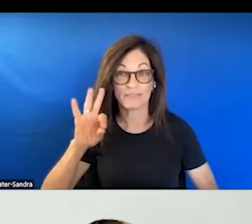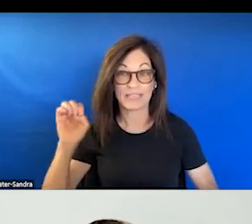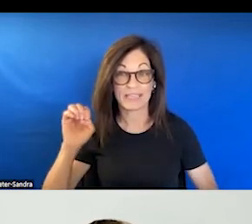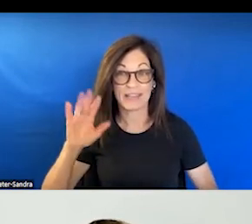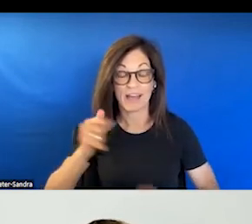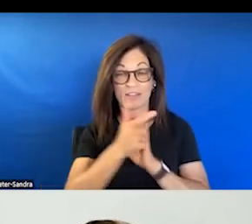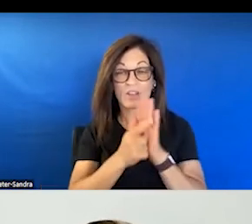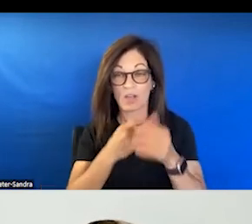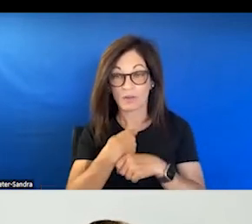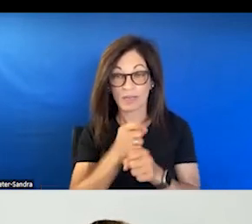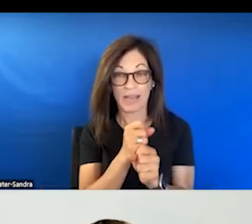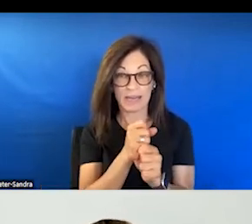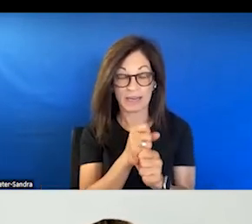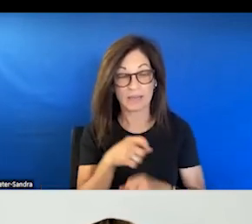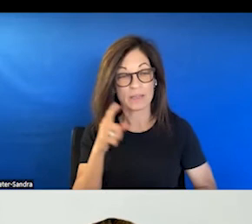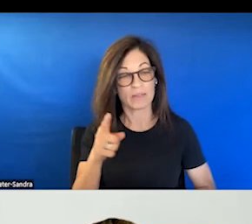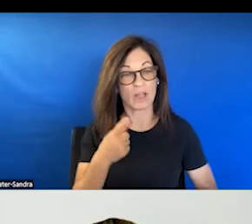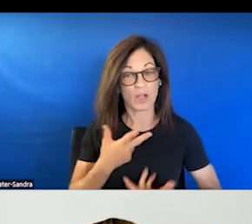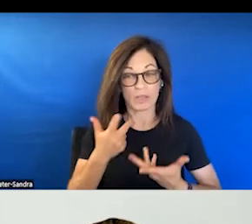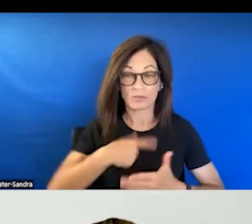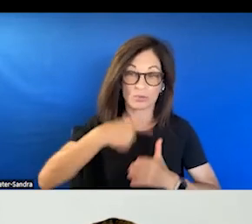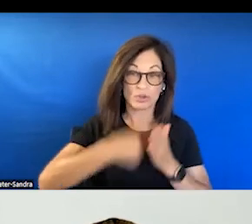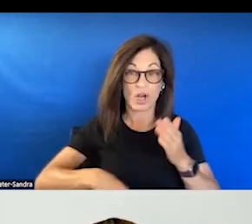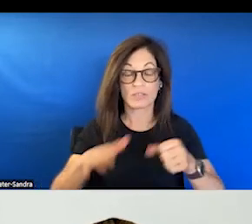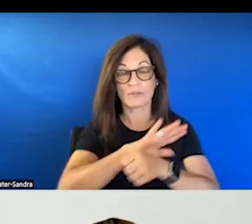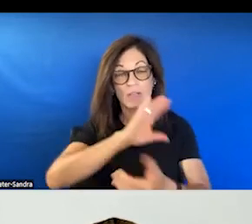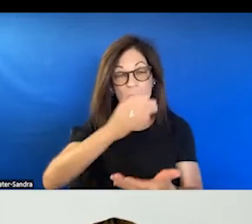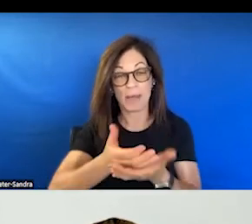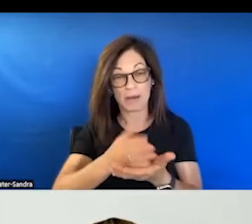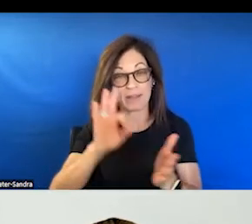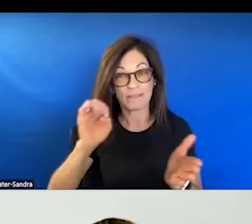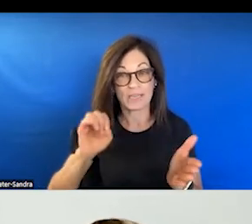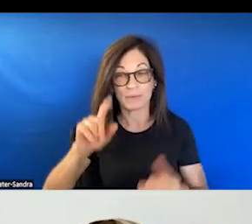LOOKING AT, TO ACTUALLY CHARGE THE FULL ALL THEIR FEE AT 35 CENTS TO HELP BUILD OUT THEIR